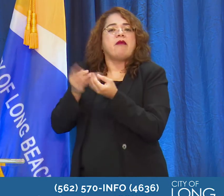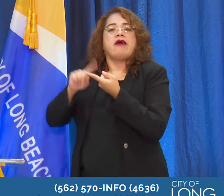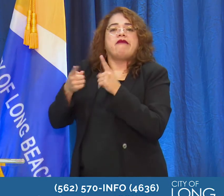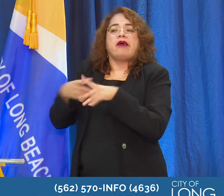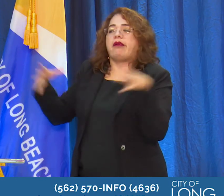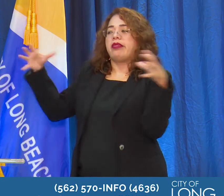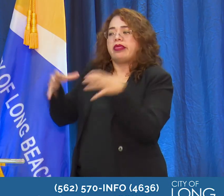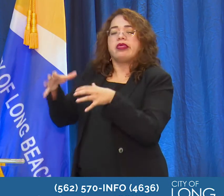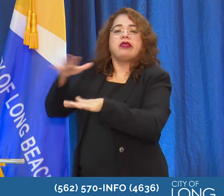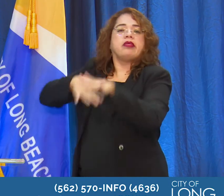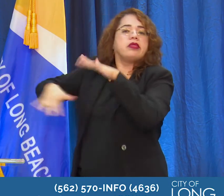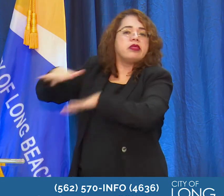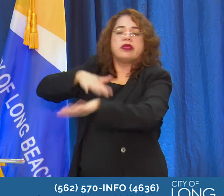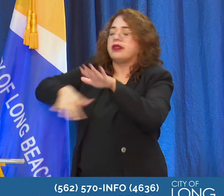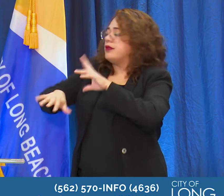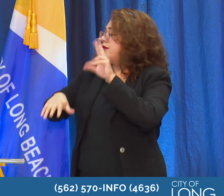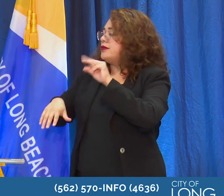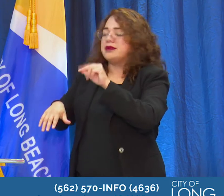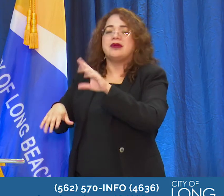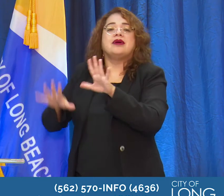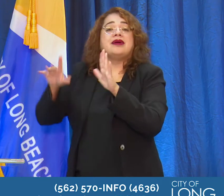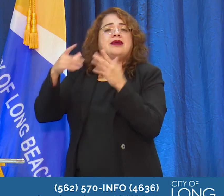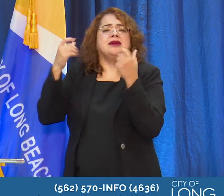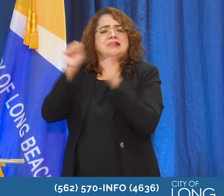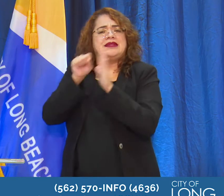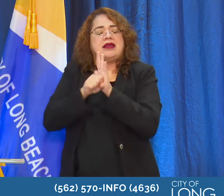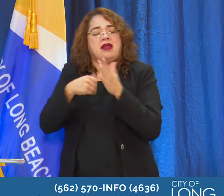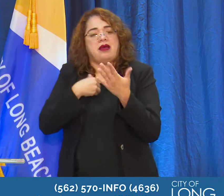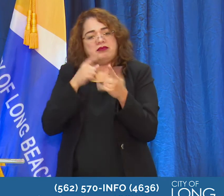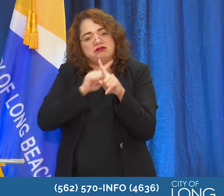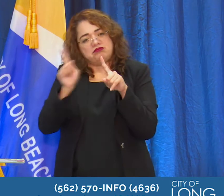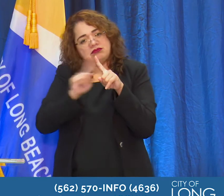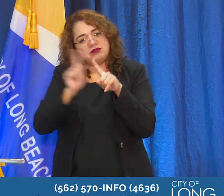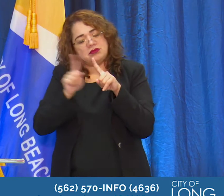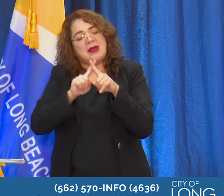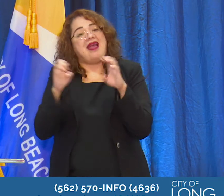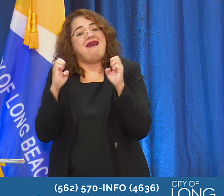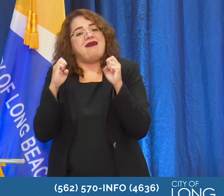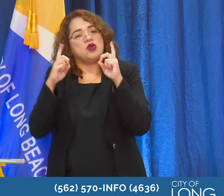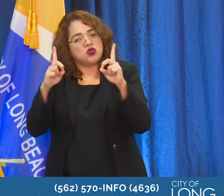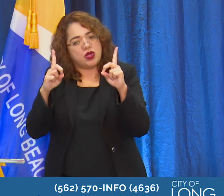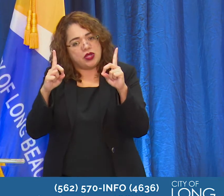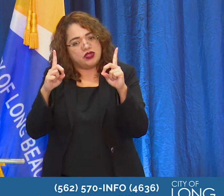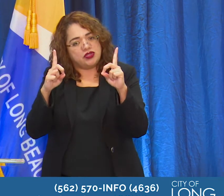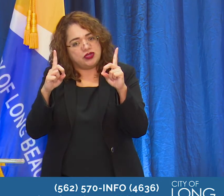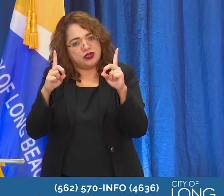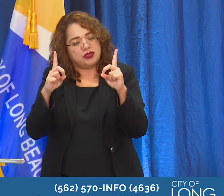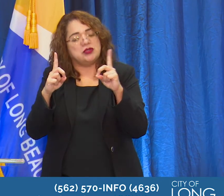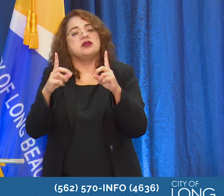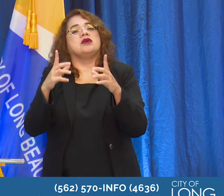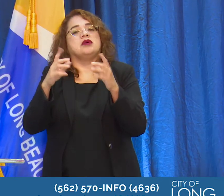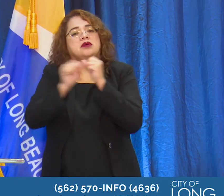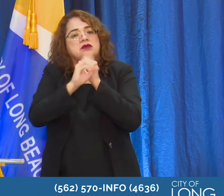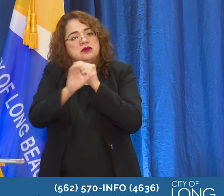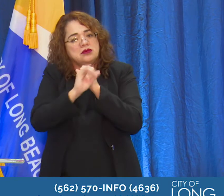all the communications-- the State has a lot of educational campaigns that are happening right now, so all of those things